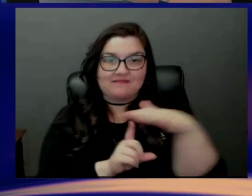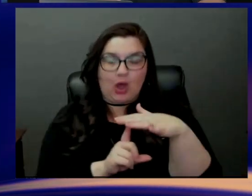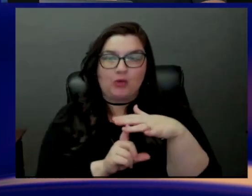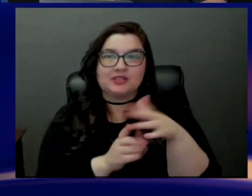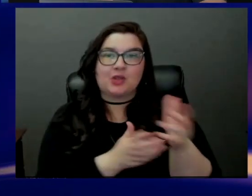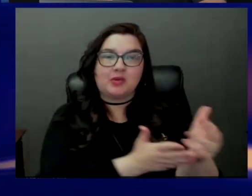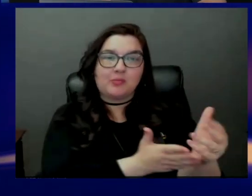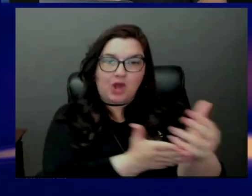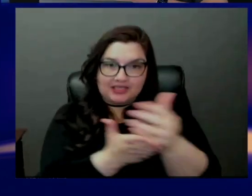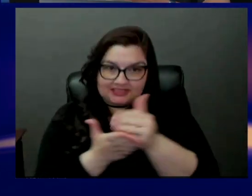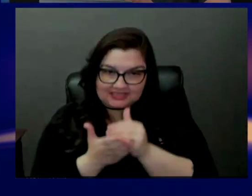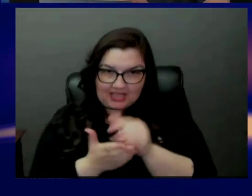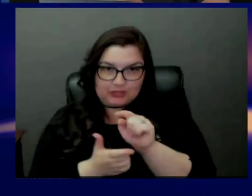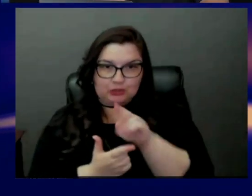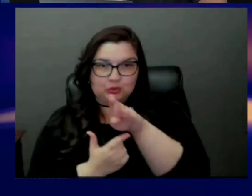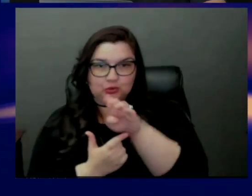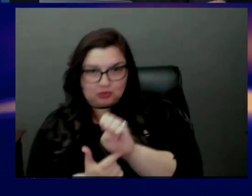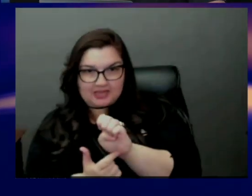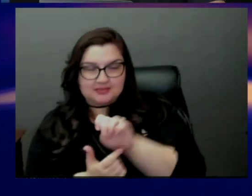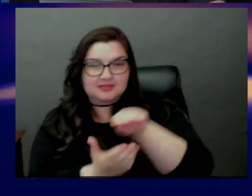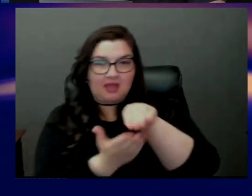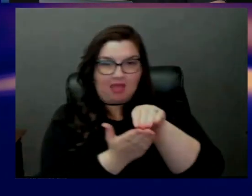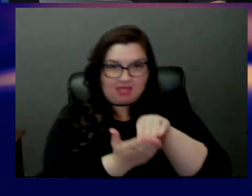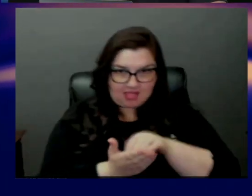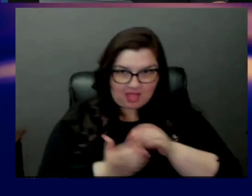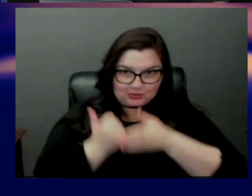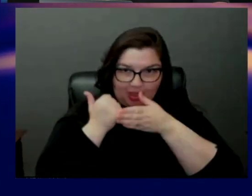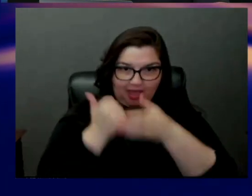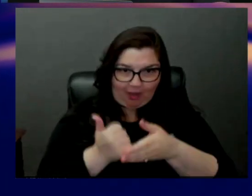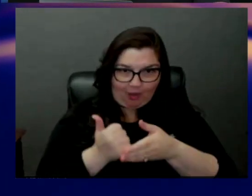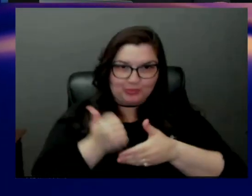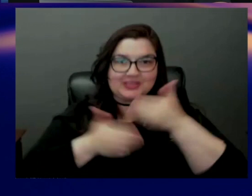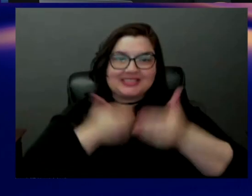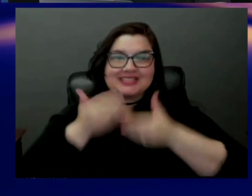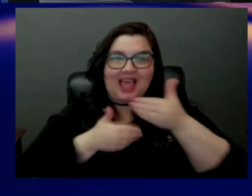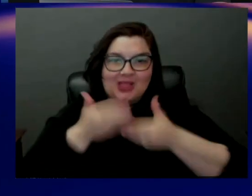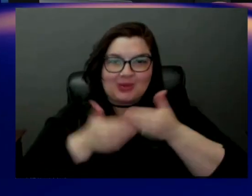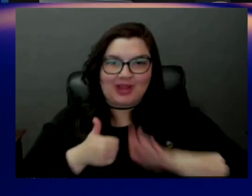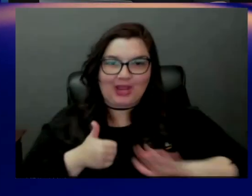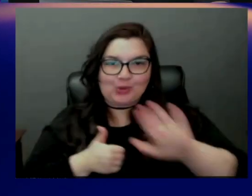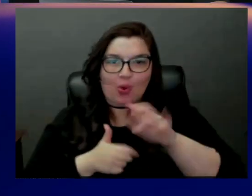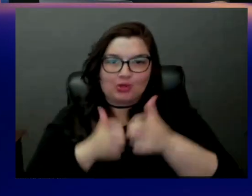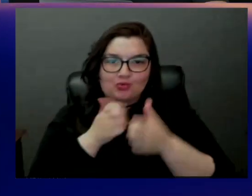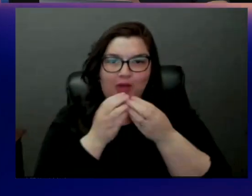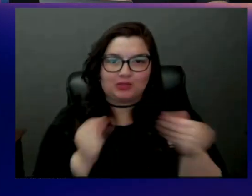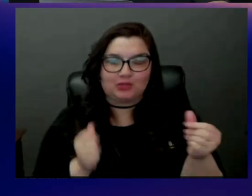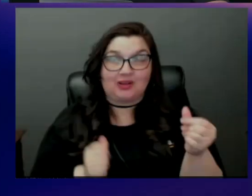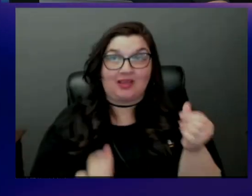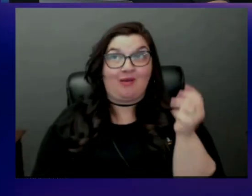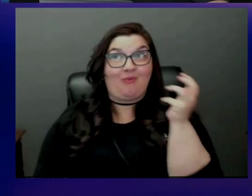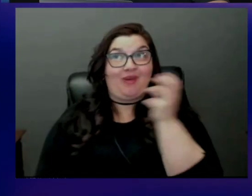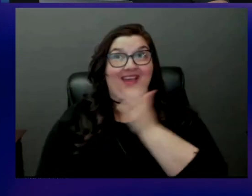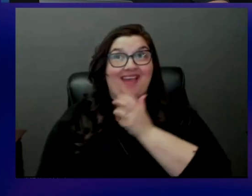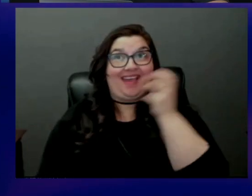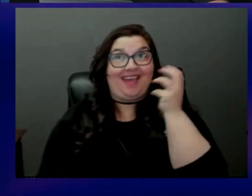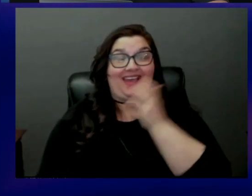in one place to help you accelerate your troubleshooting. [Suman] Excellent. [Kyle] Wow, okay. The other cool thing that we've got here,